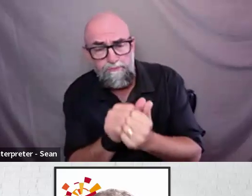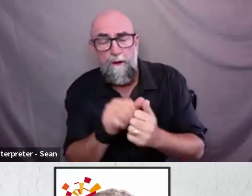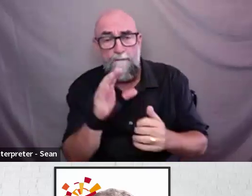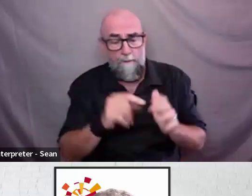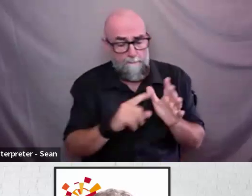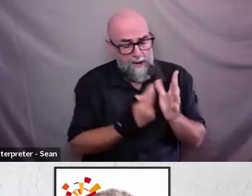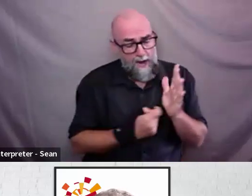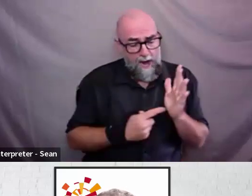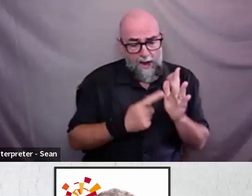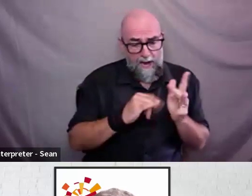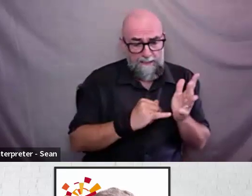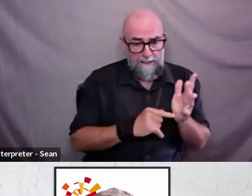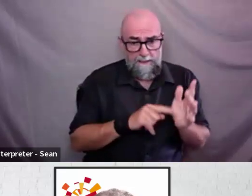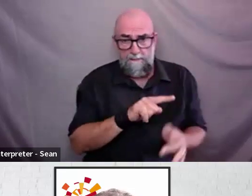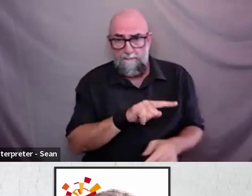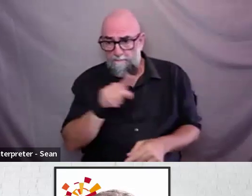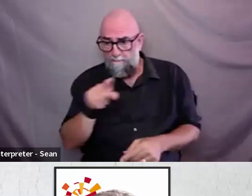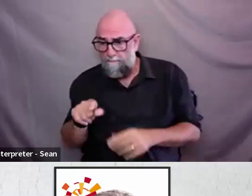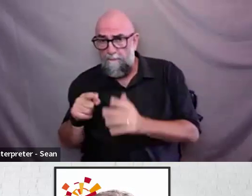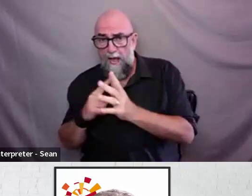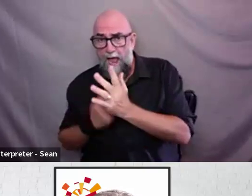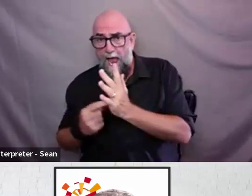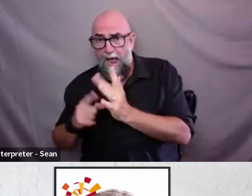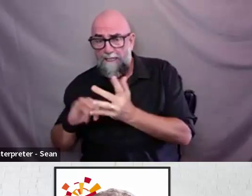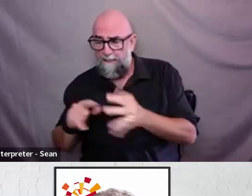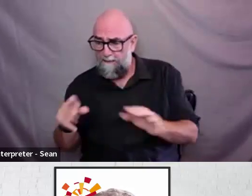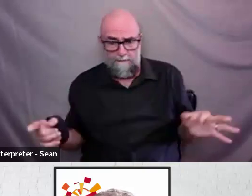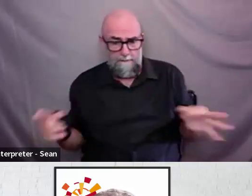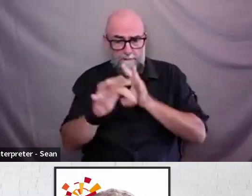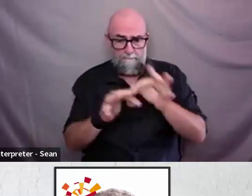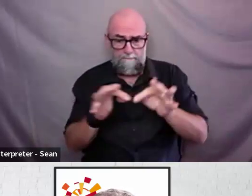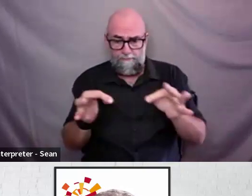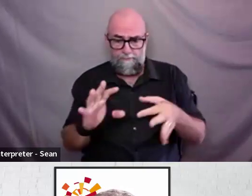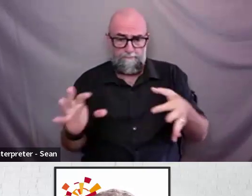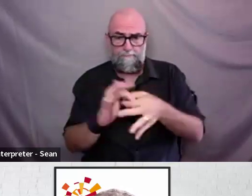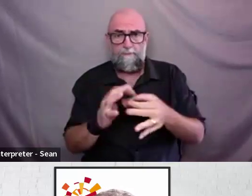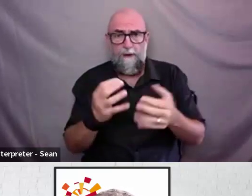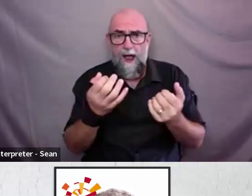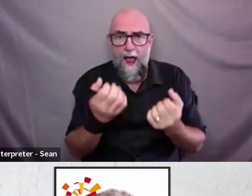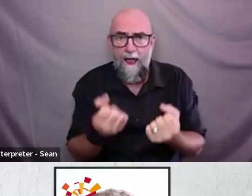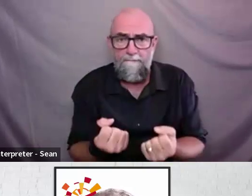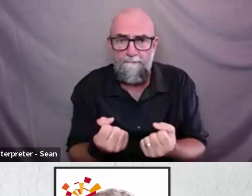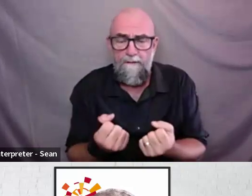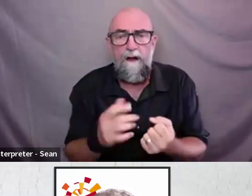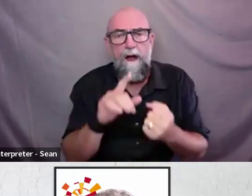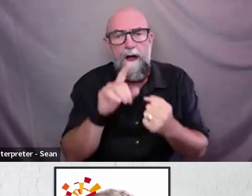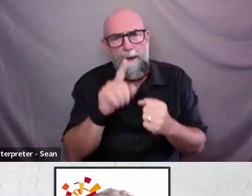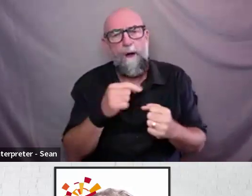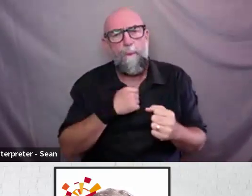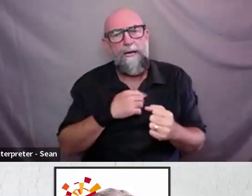after the health of the organisation, which what a board is there to do, but somehow they